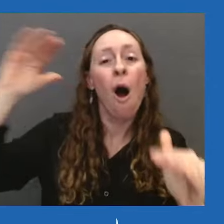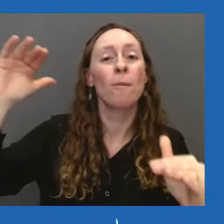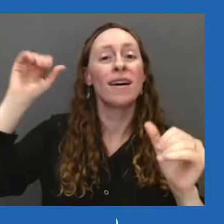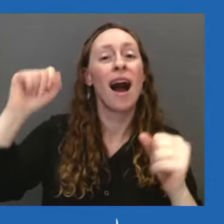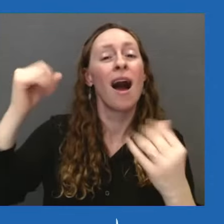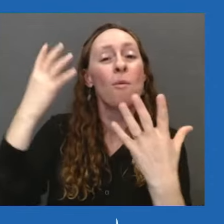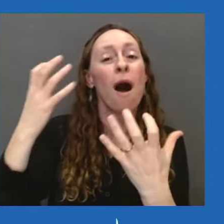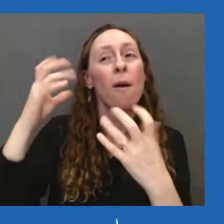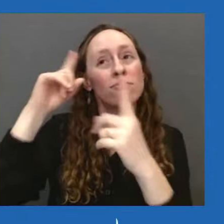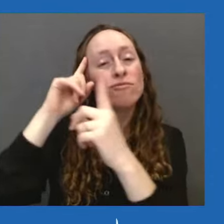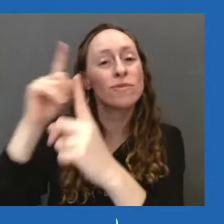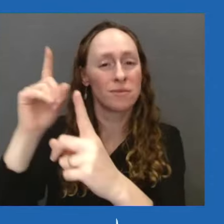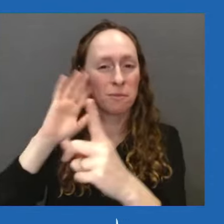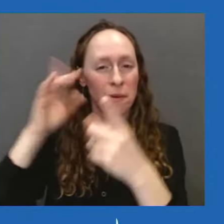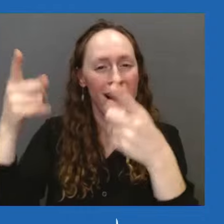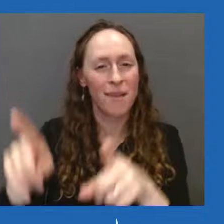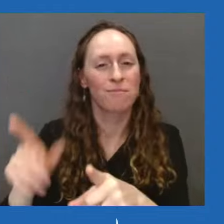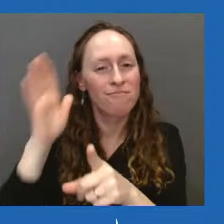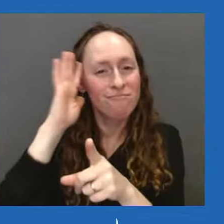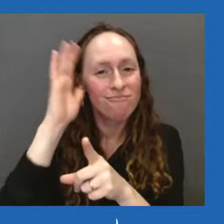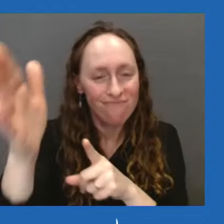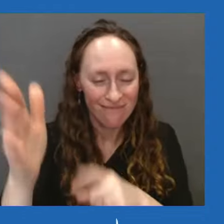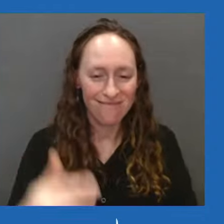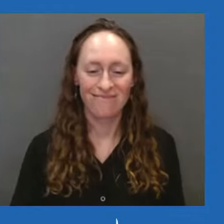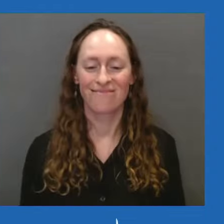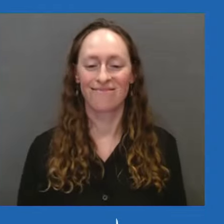of the United States, President Joe Biden.